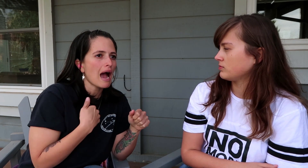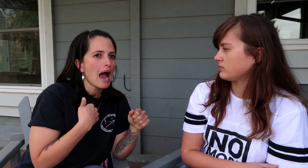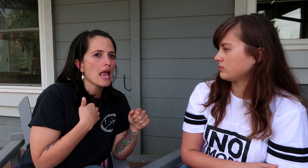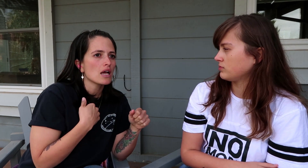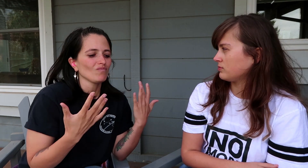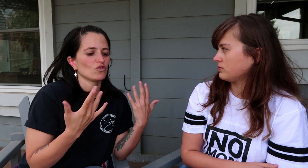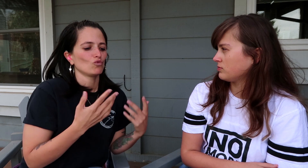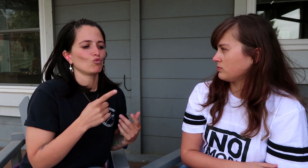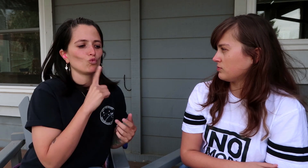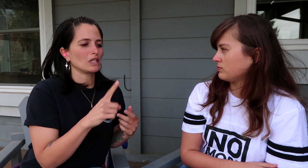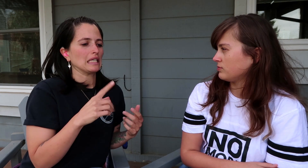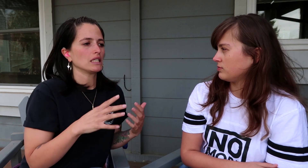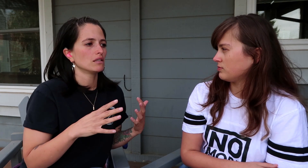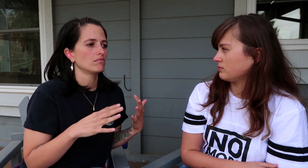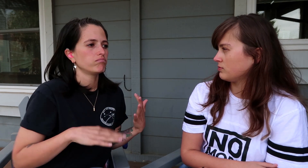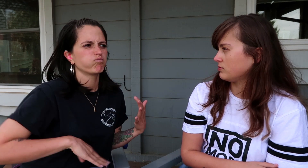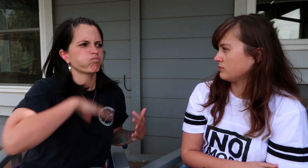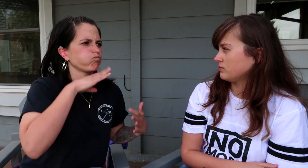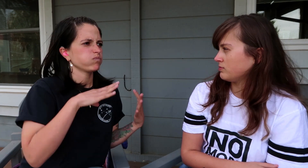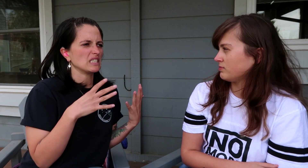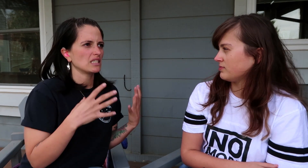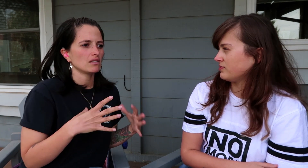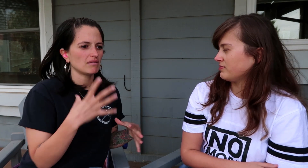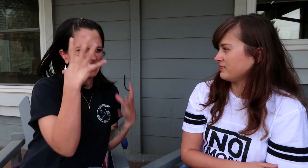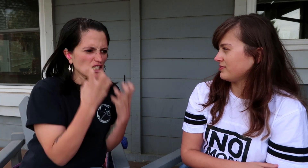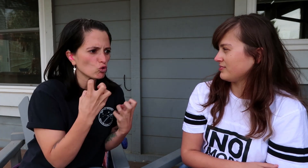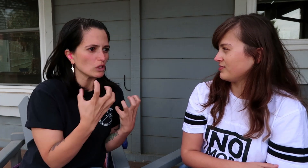I got really fed up and angry